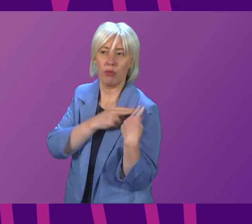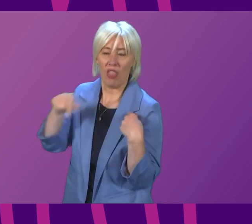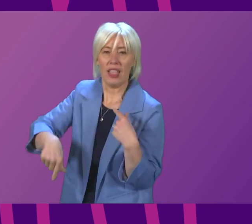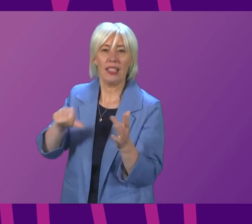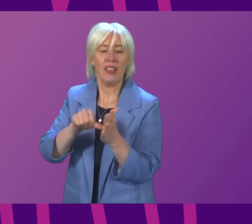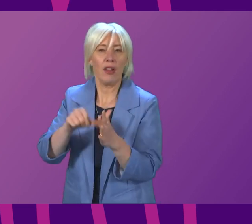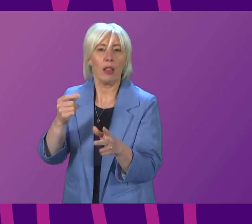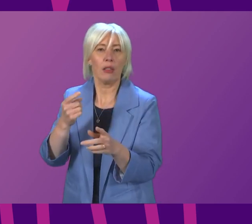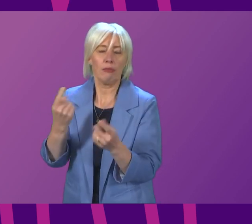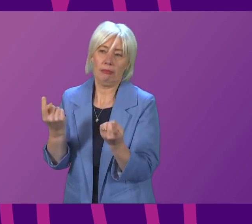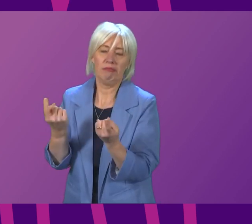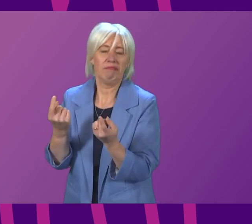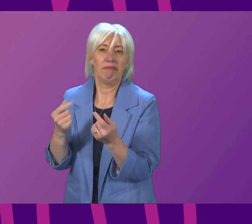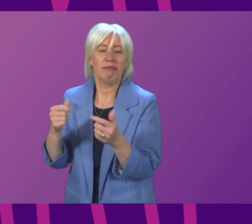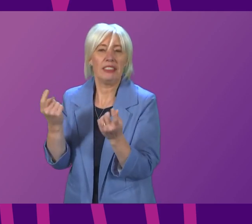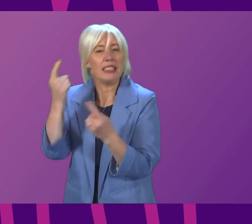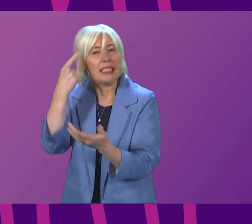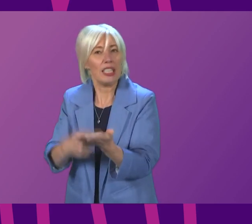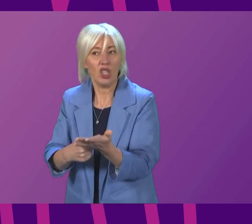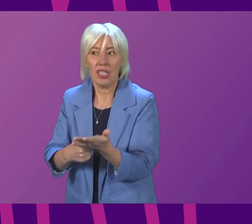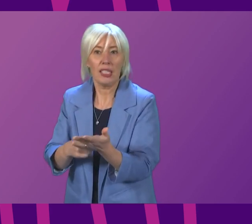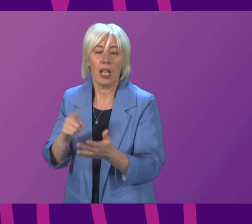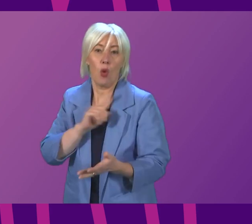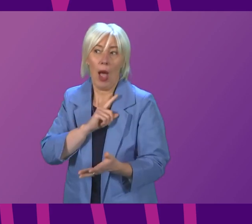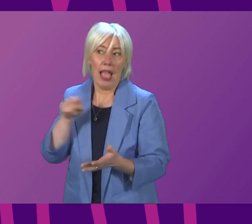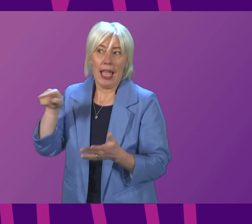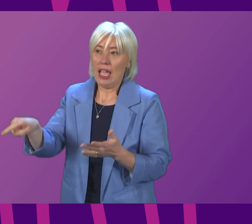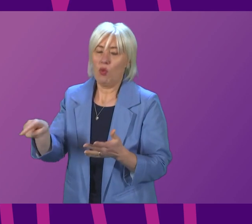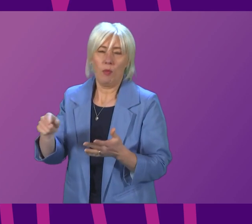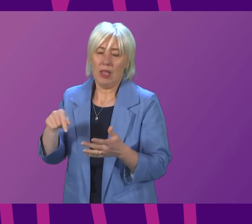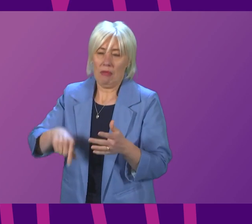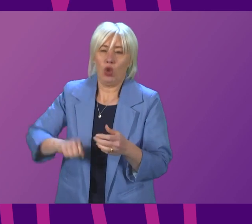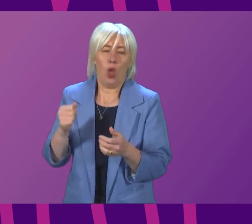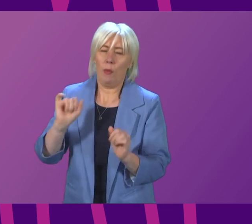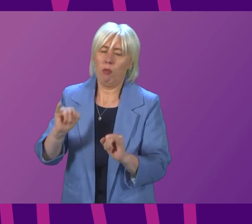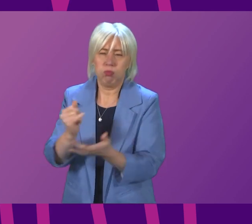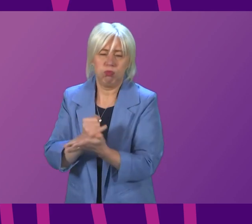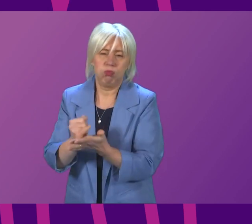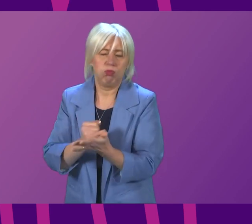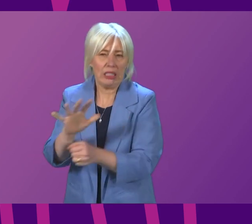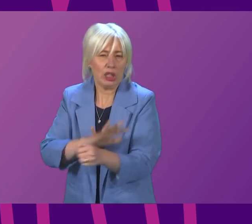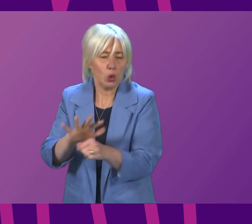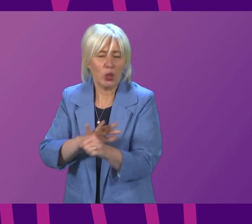his display in Opposition, the country would be in a sorry mess over Covid had he had anything to do with them.